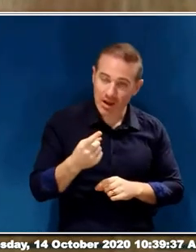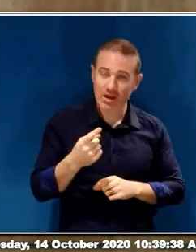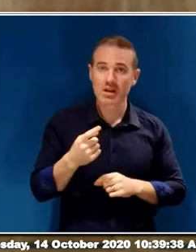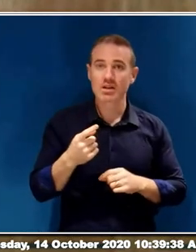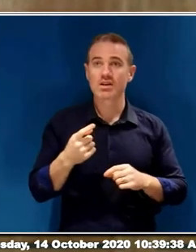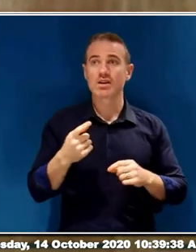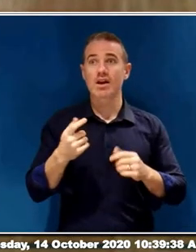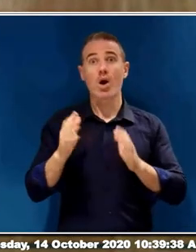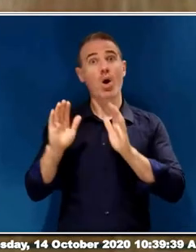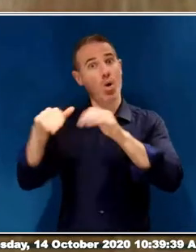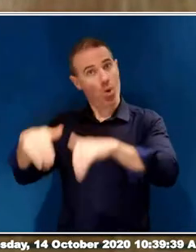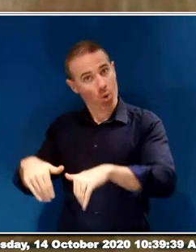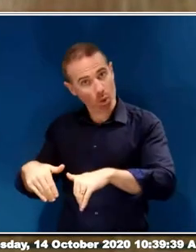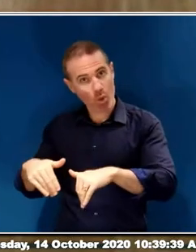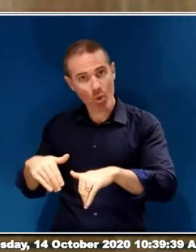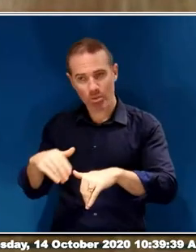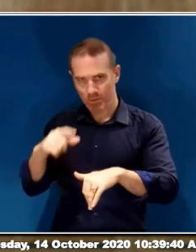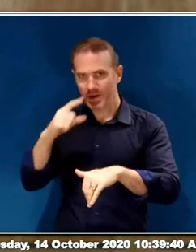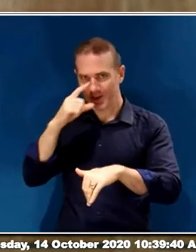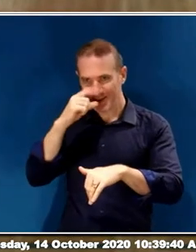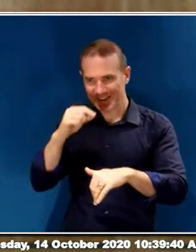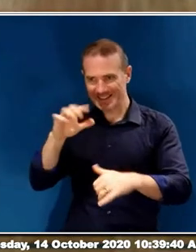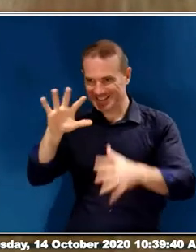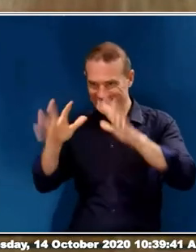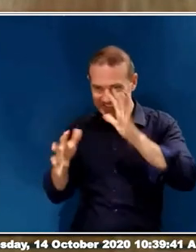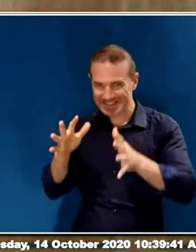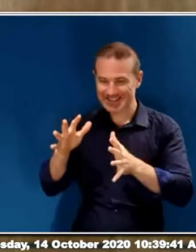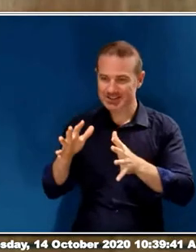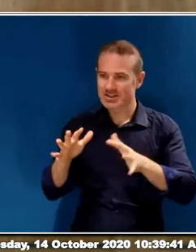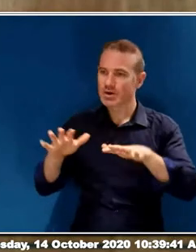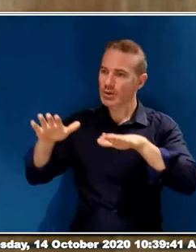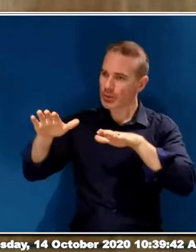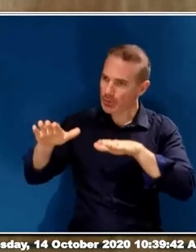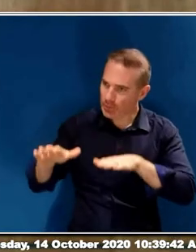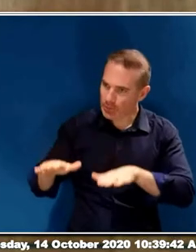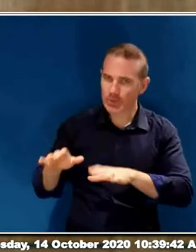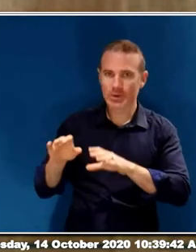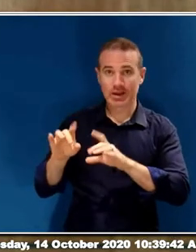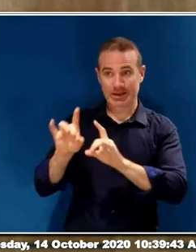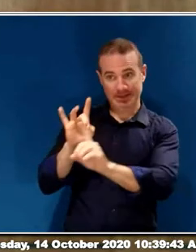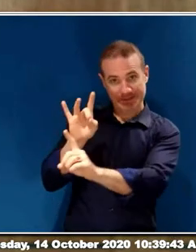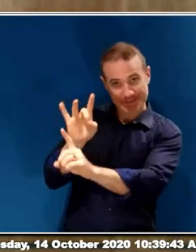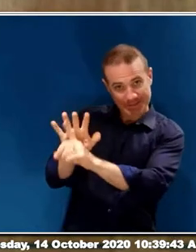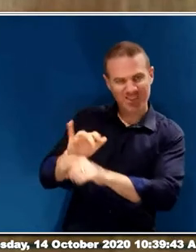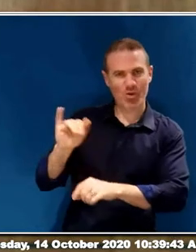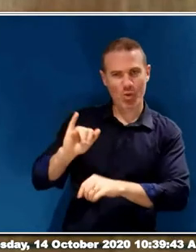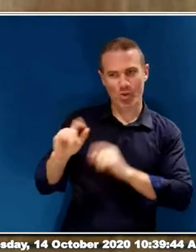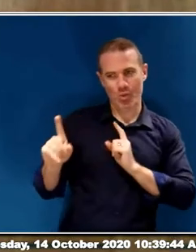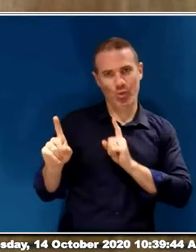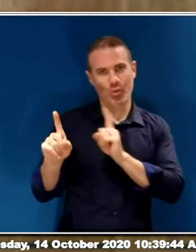to co-regulate and self-regulate, the similarities between the two medications were the same.